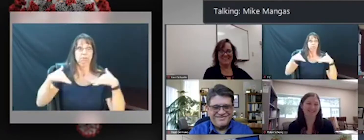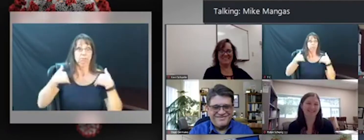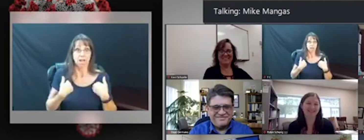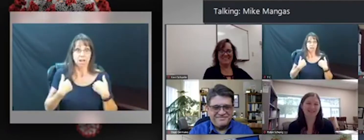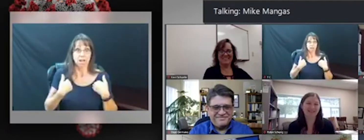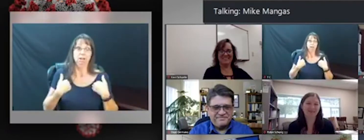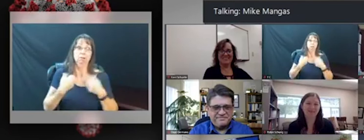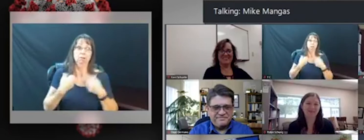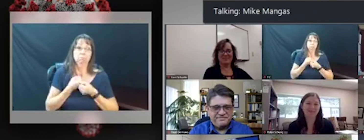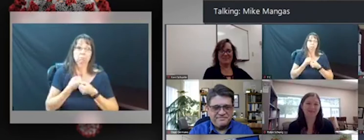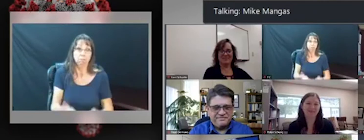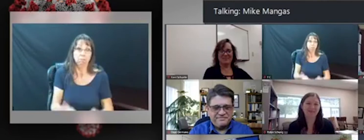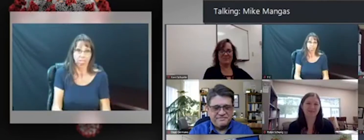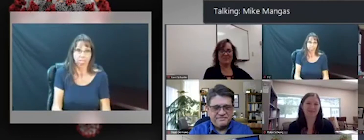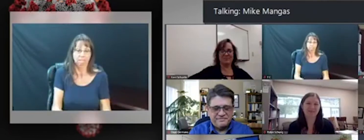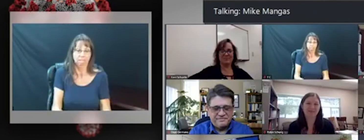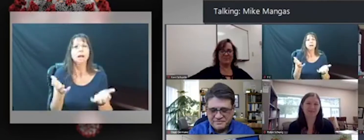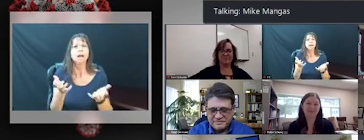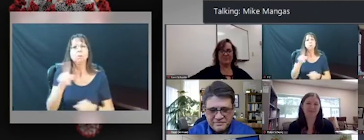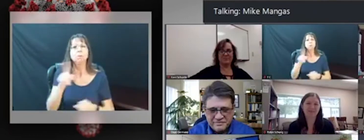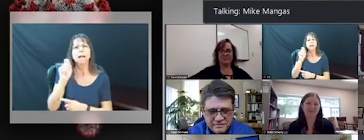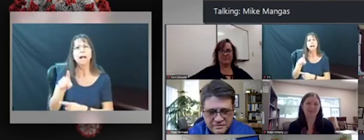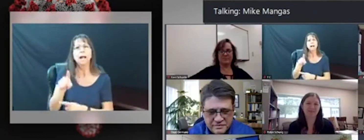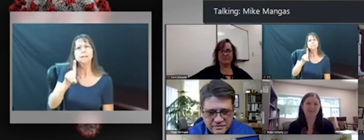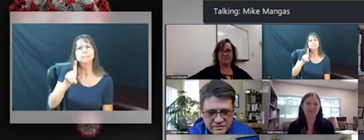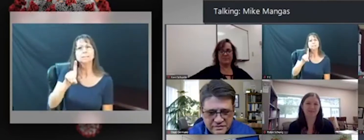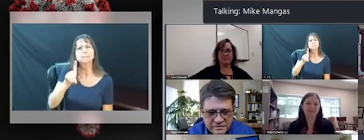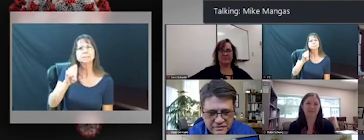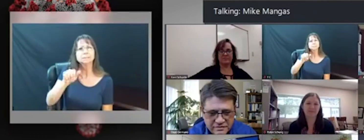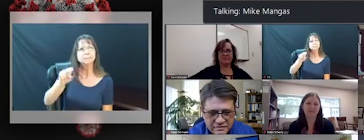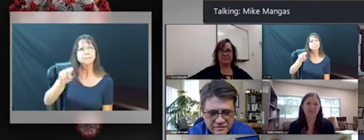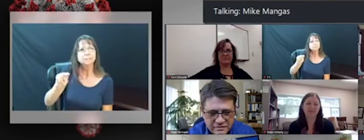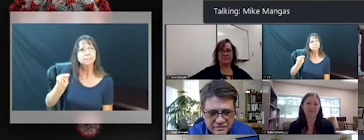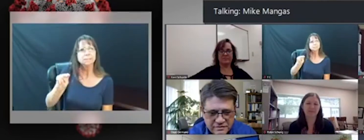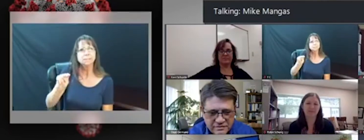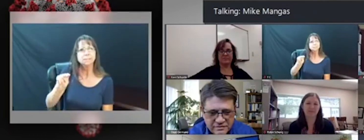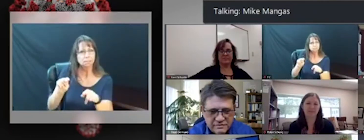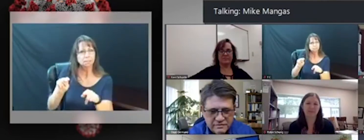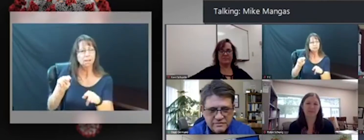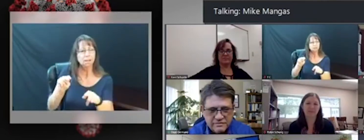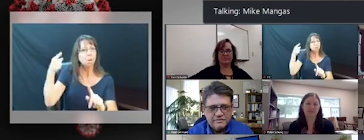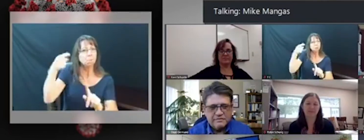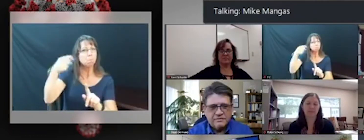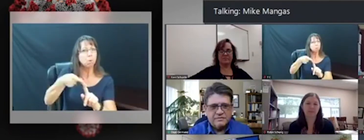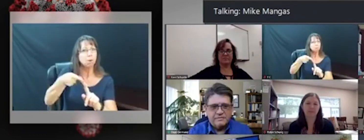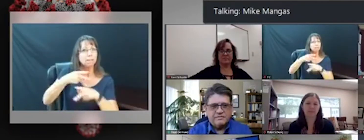ask Dean Germano about the point of care testing. How important is that? Where are we with that?